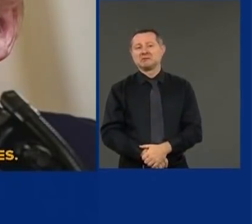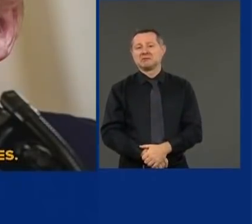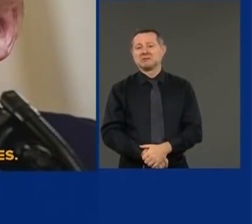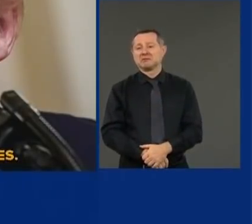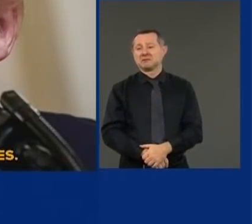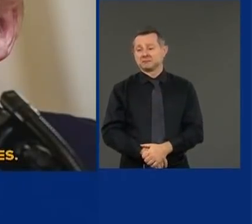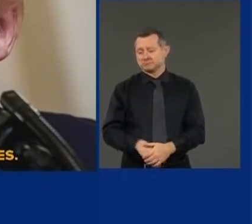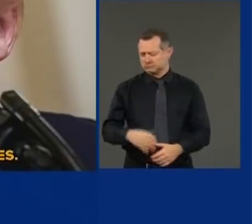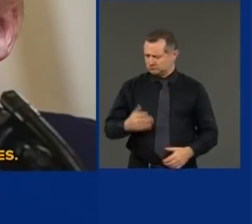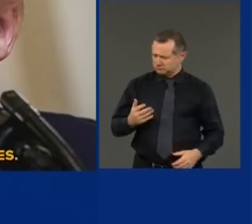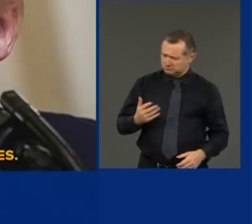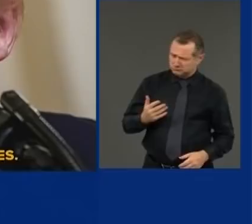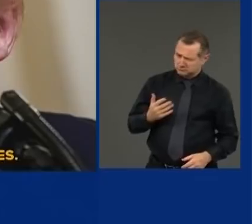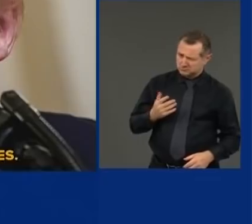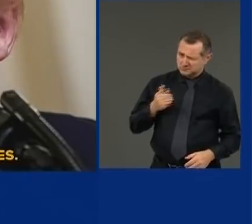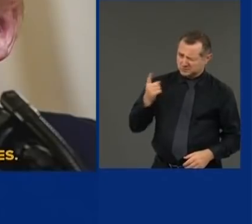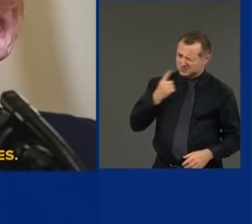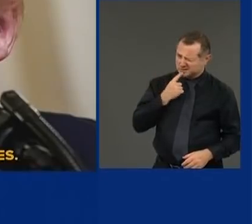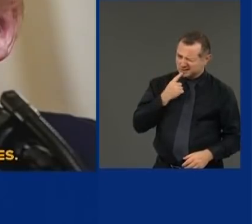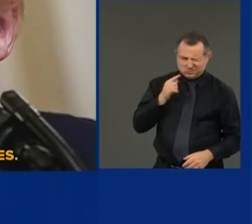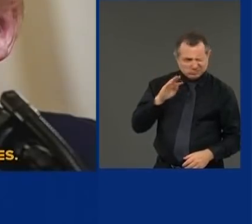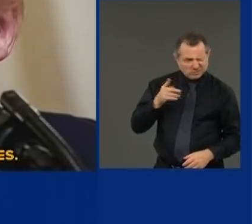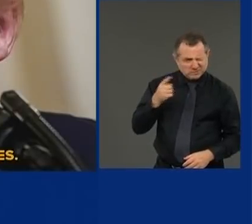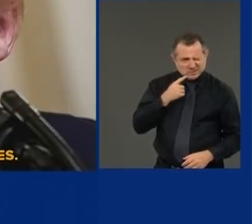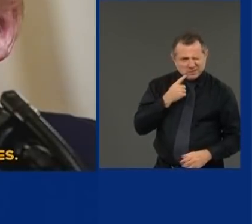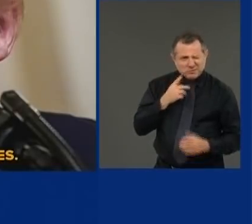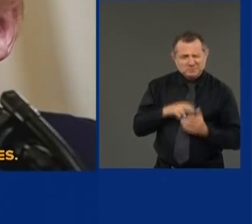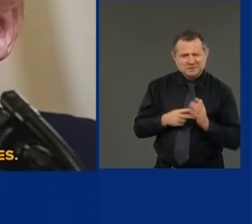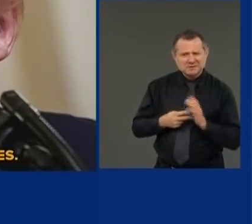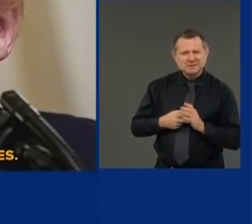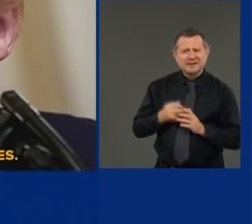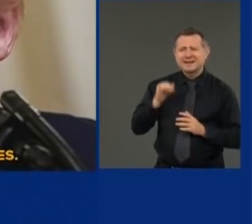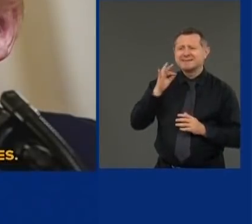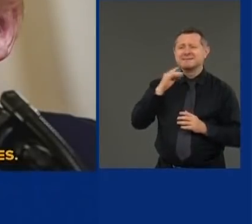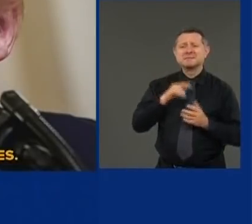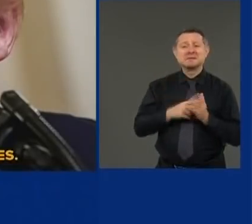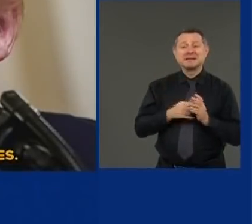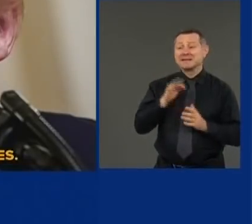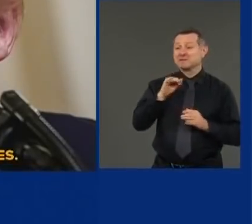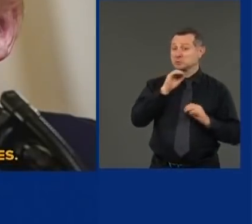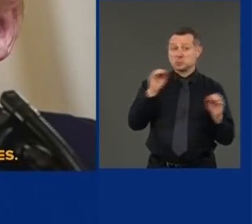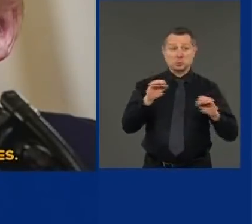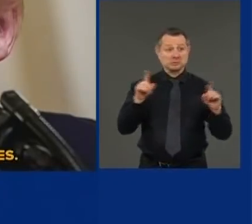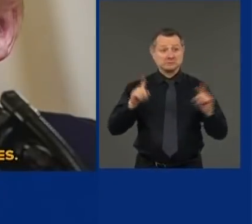MUCH AND SO SUCCESSFULLY, WE WOULD HAVE VERY FEW CASES. OKAY?